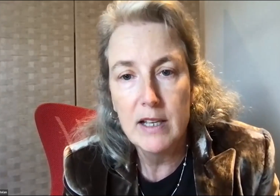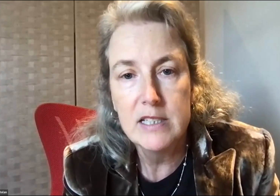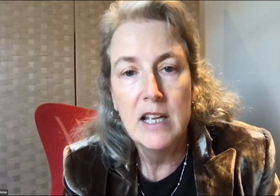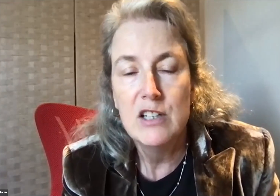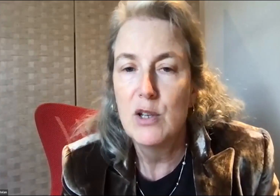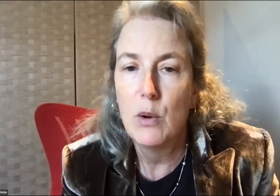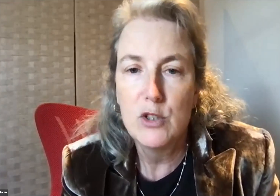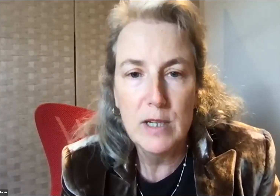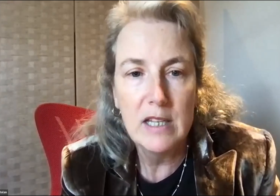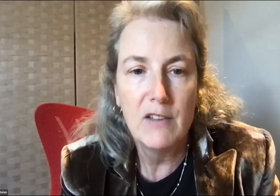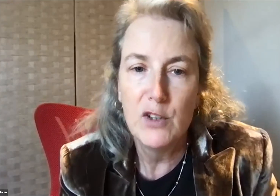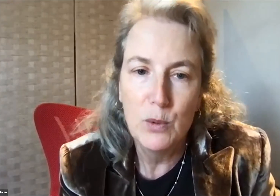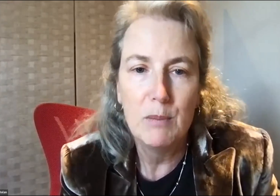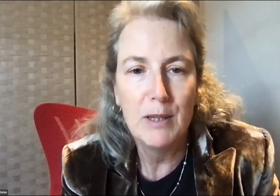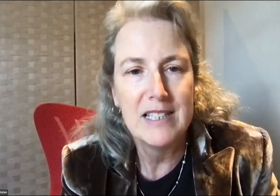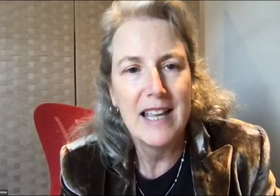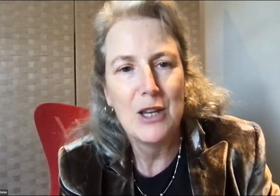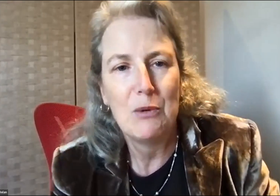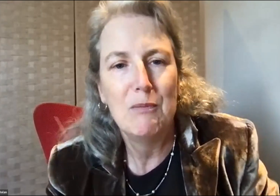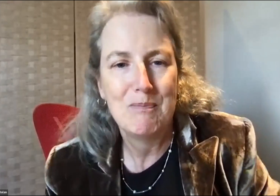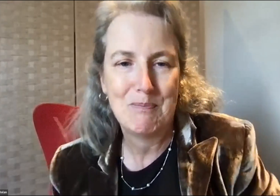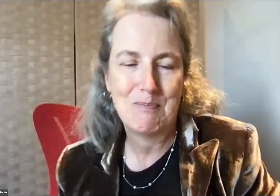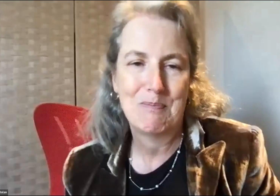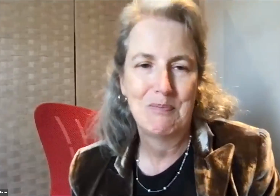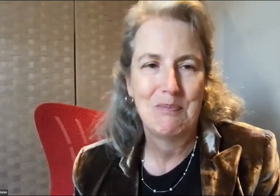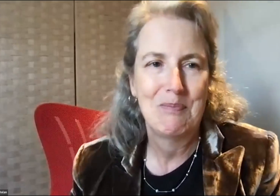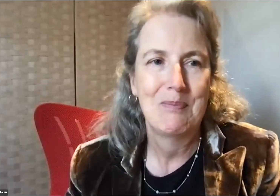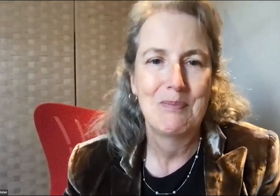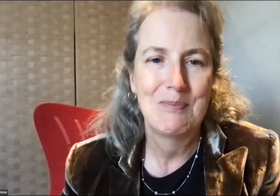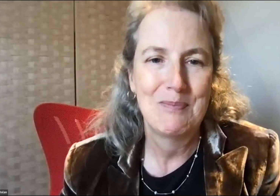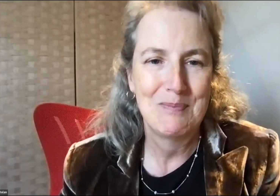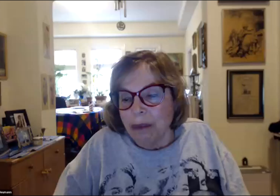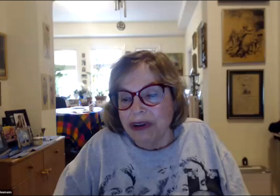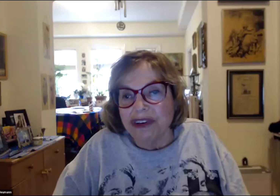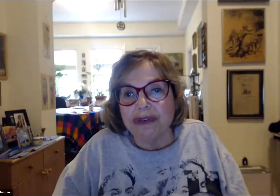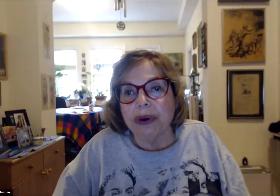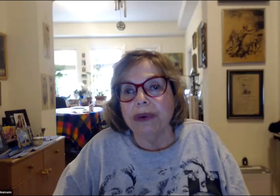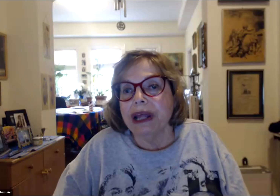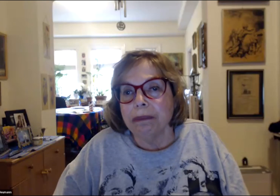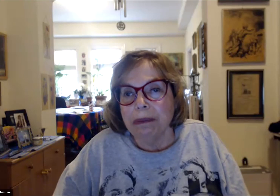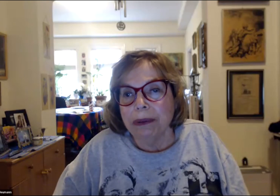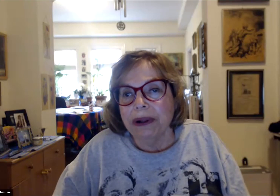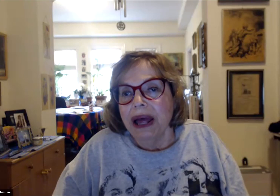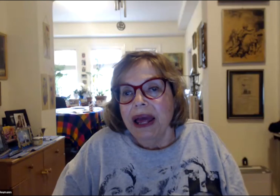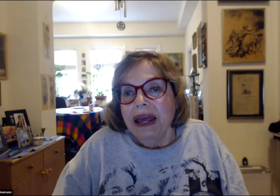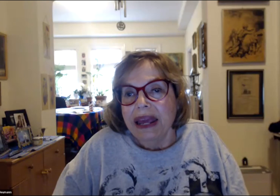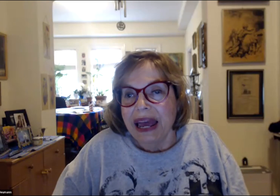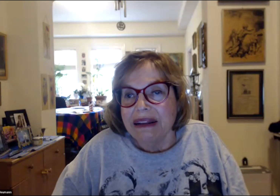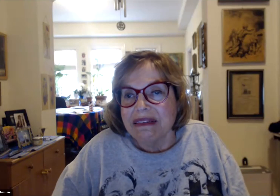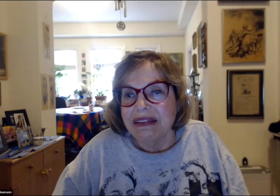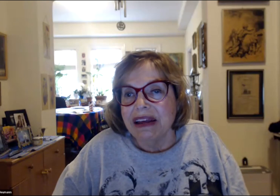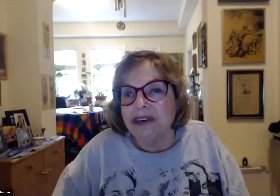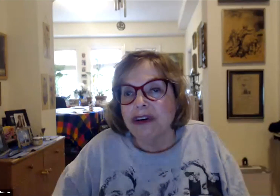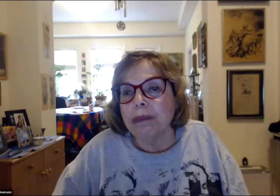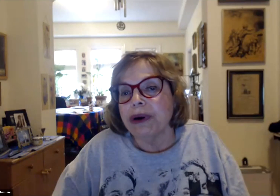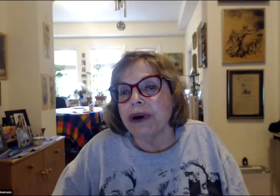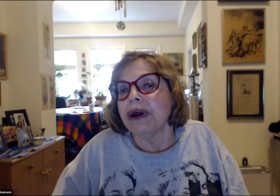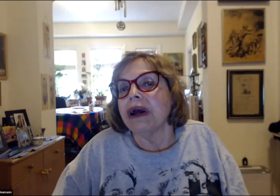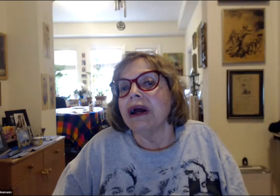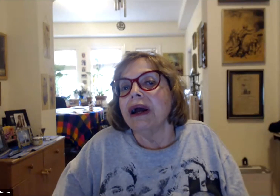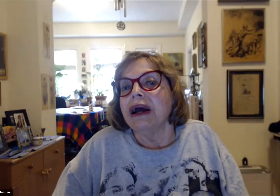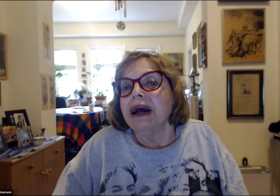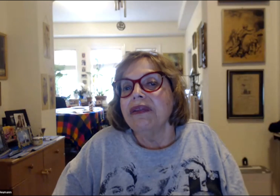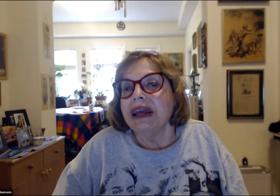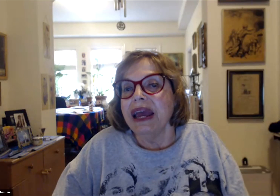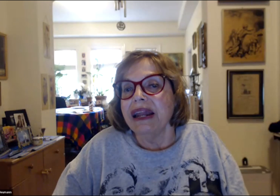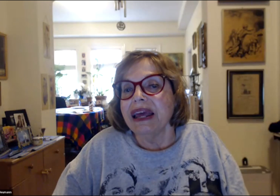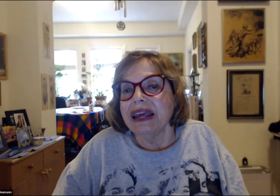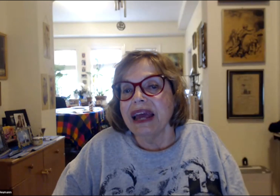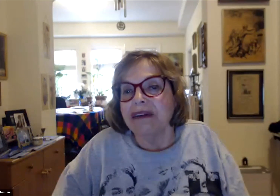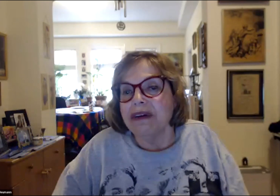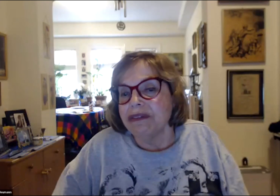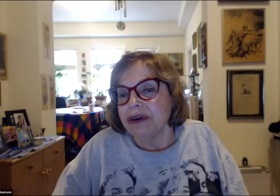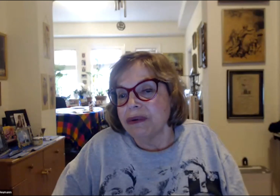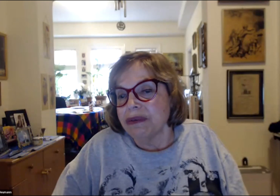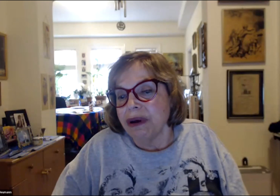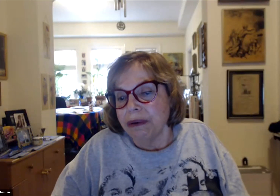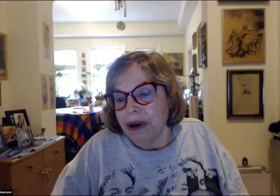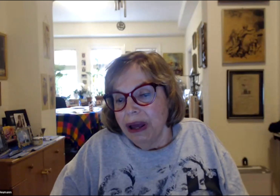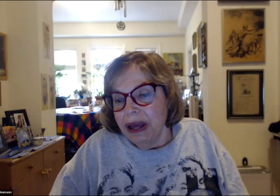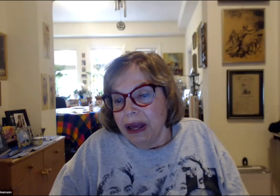with us So, Judy if you would please thank you so someone just wrote that people can't see the interpreter, and they can't get Gallery view.